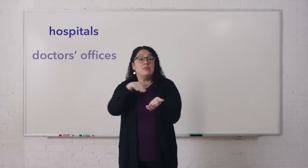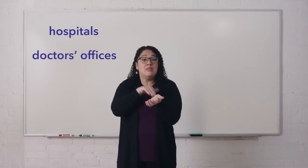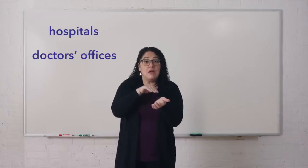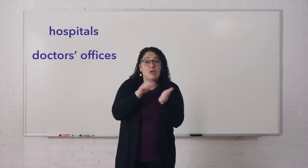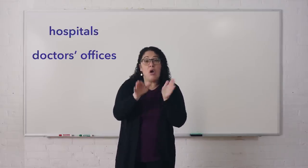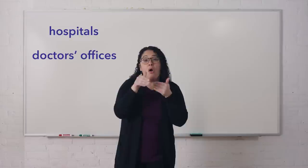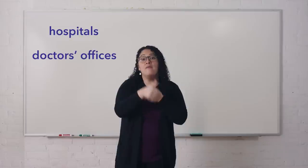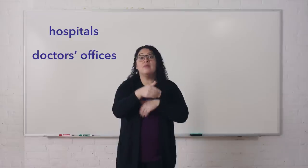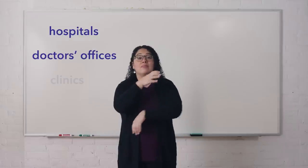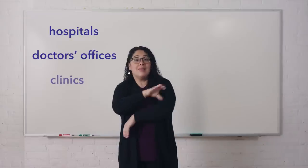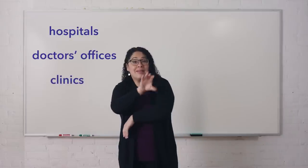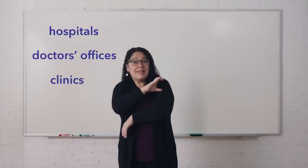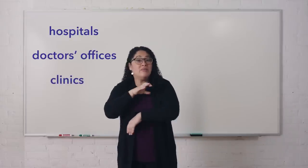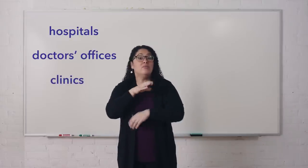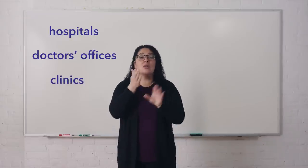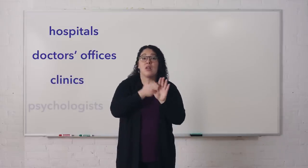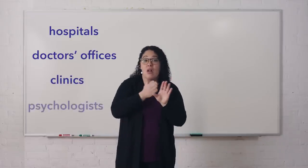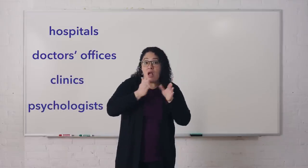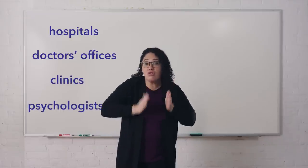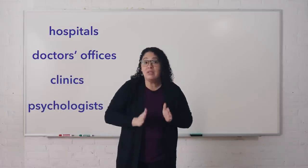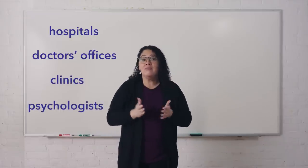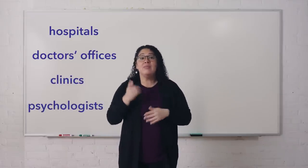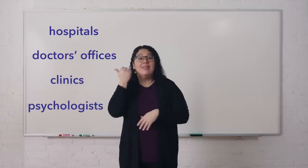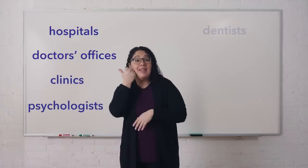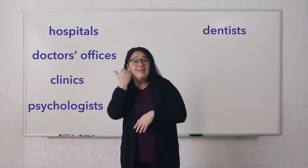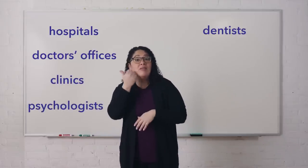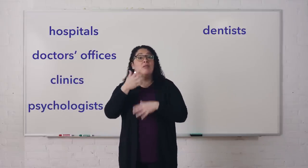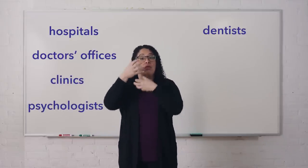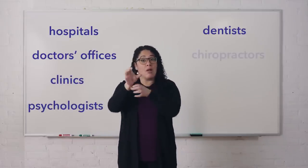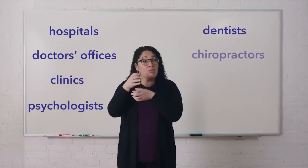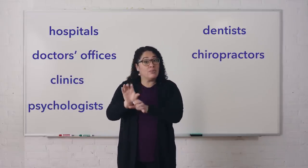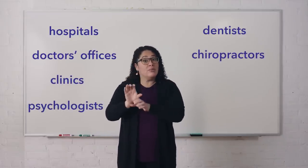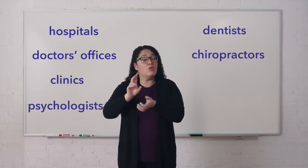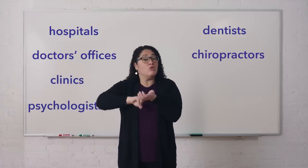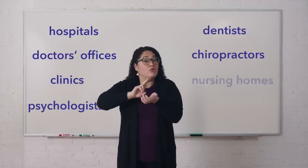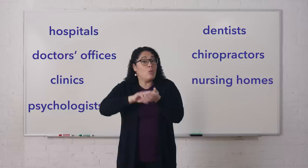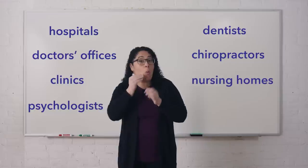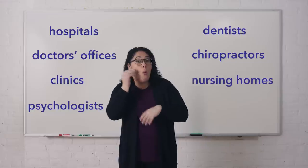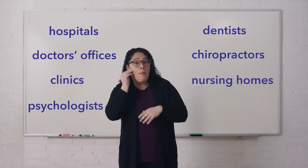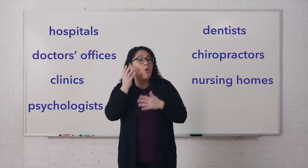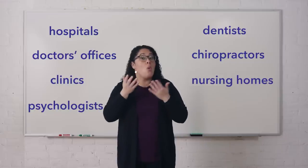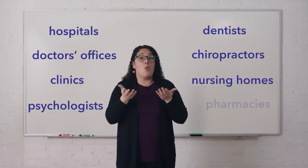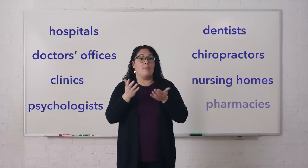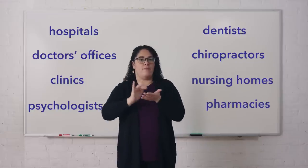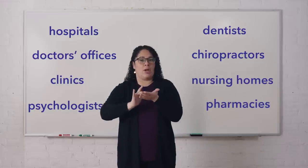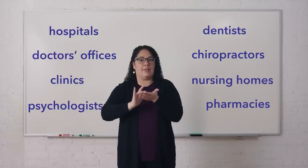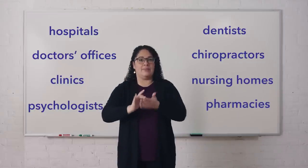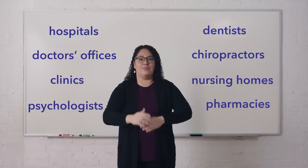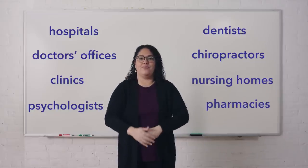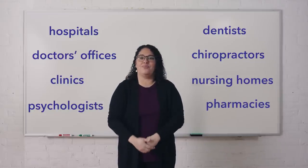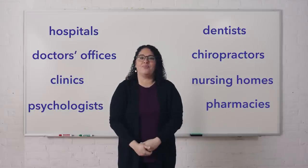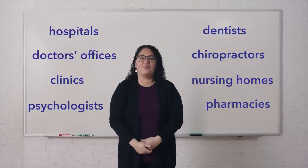clinics, psychologists, dentists, chiropractors, nursing homes, and pharmacies.